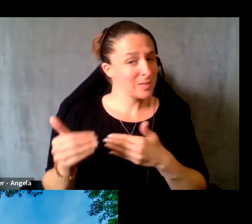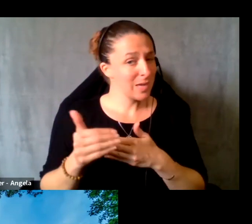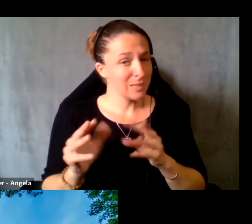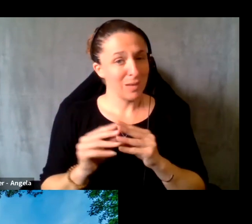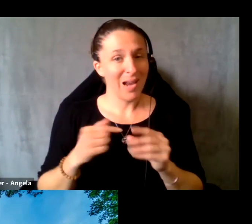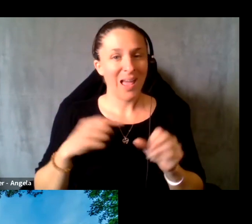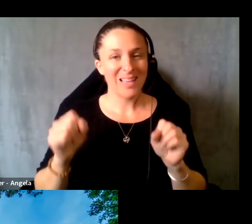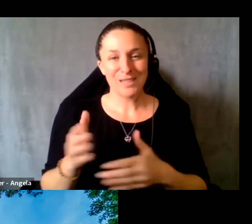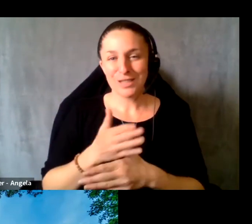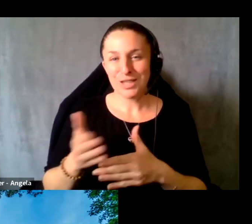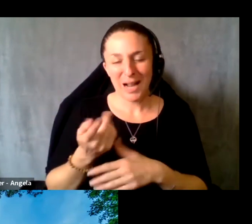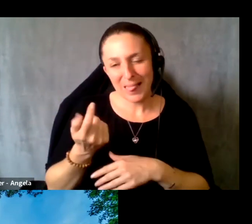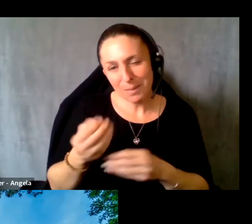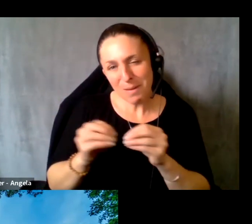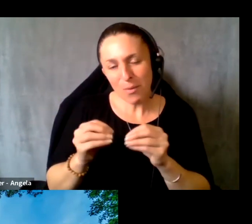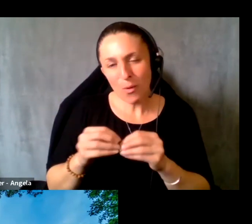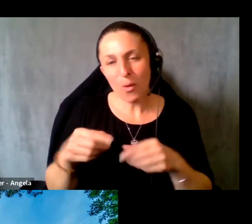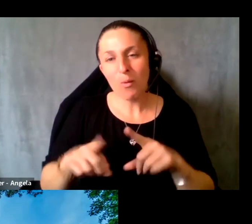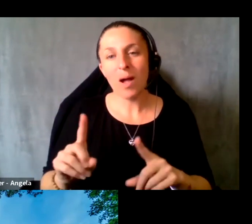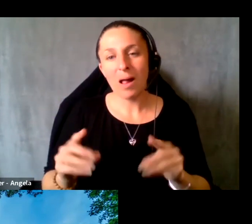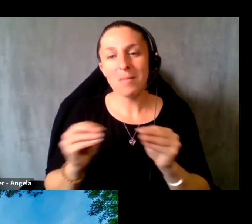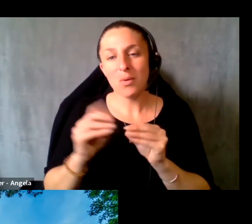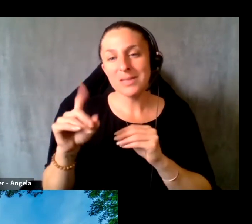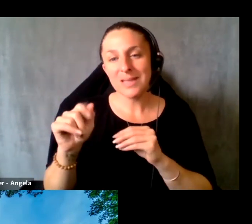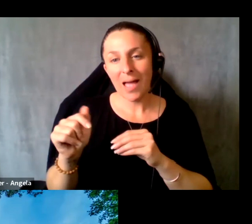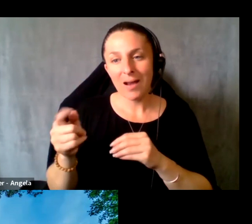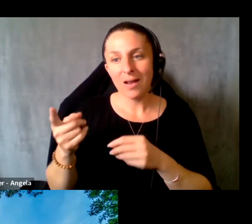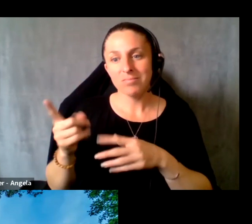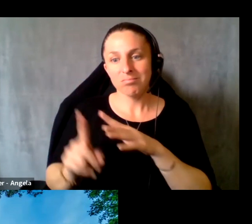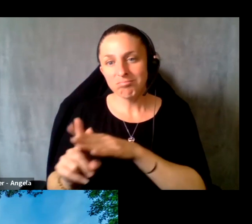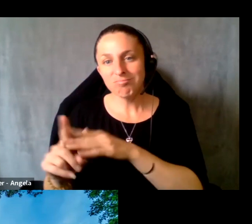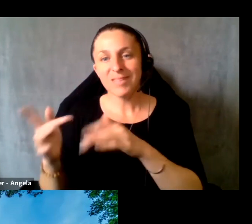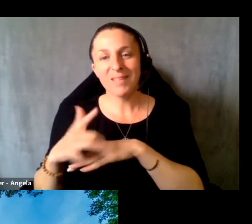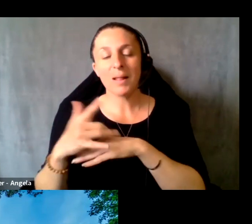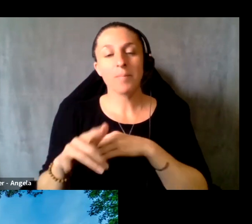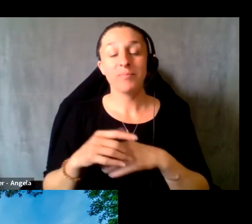more as more data comes available. But it was interesting, we recently learned just